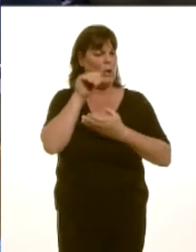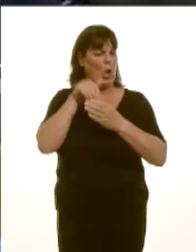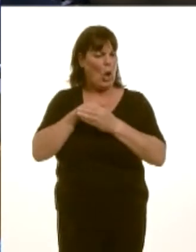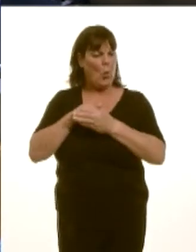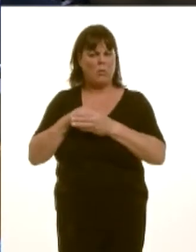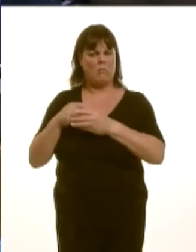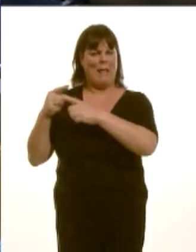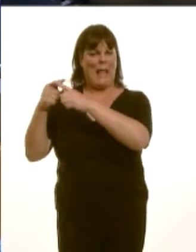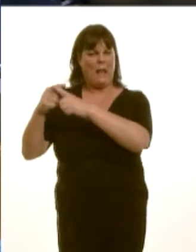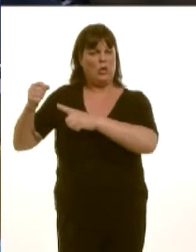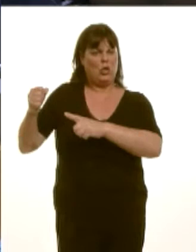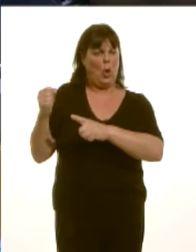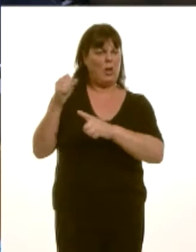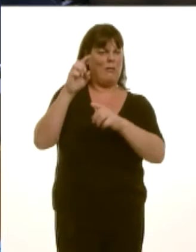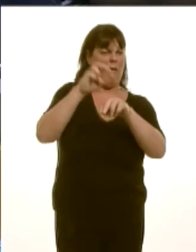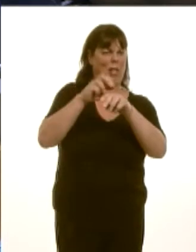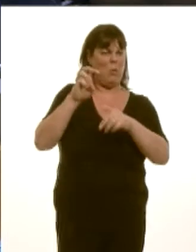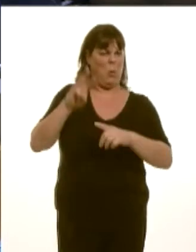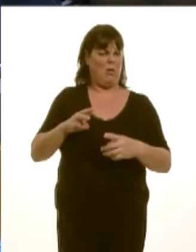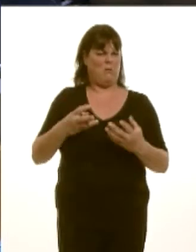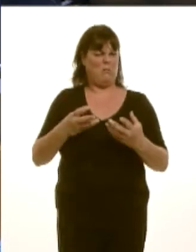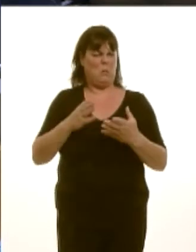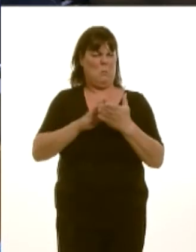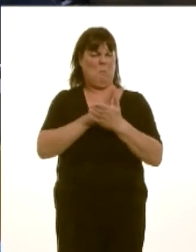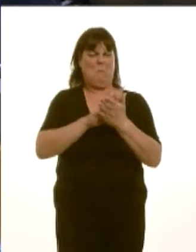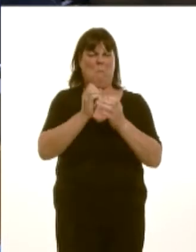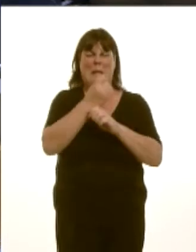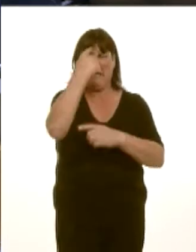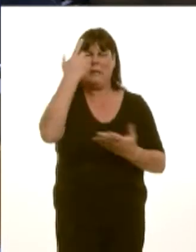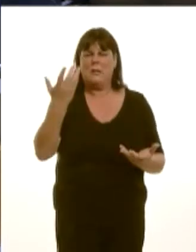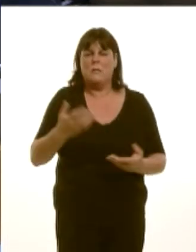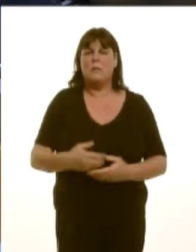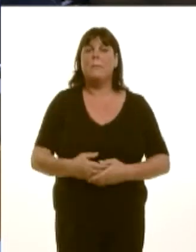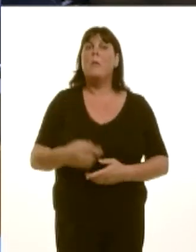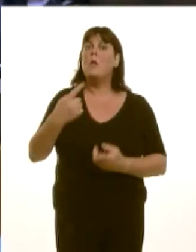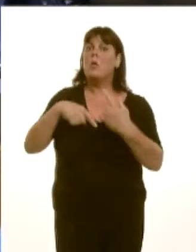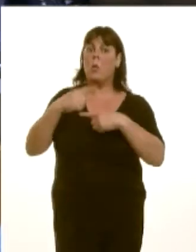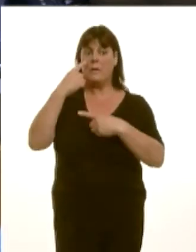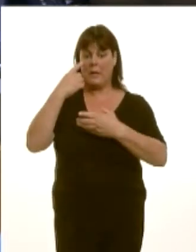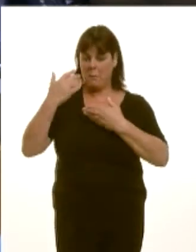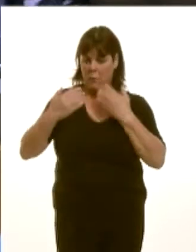So, my hope is that we will see the convention process move forward and that the four Governments